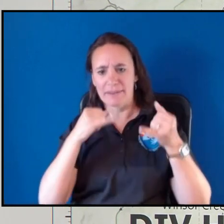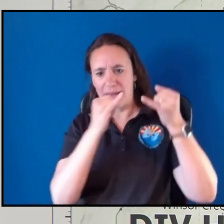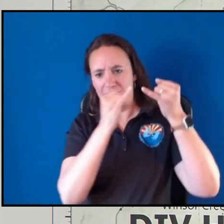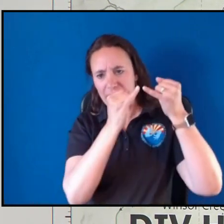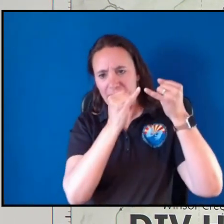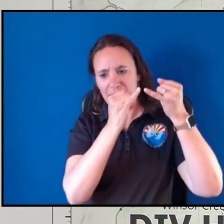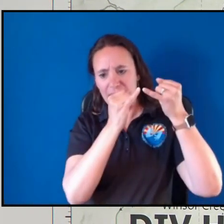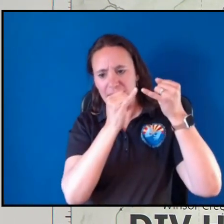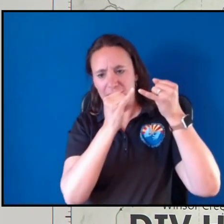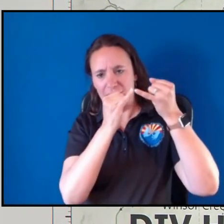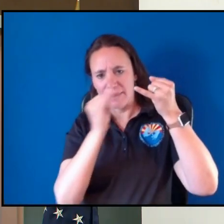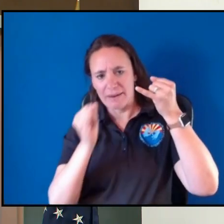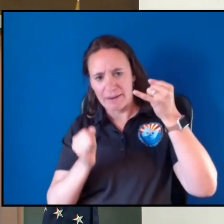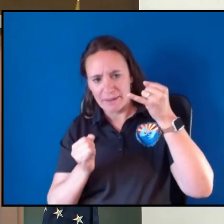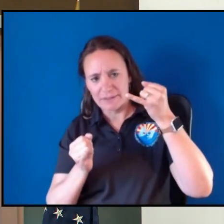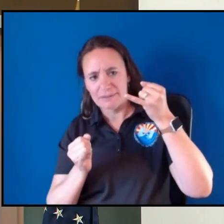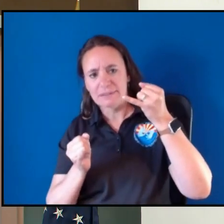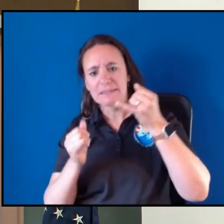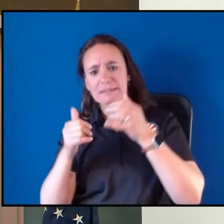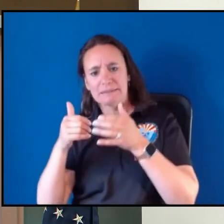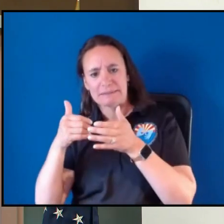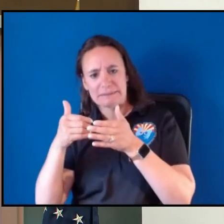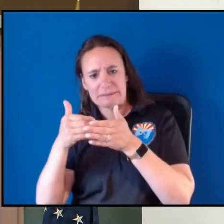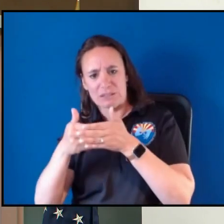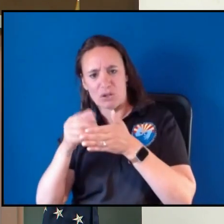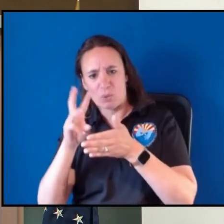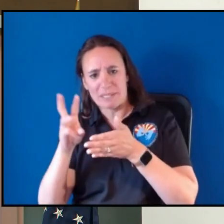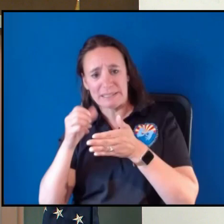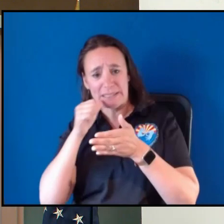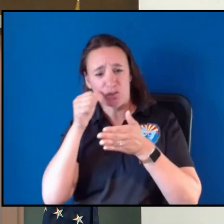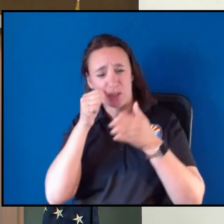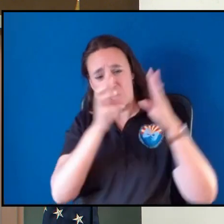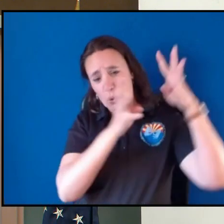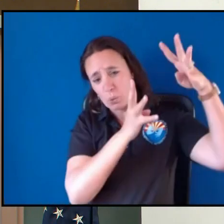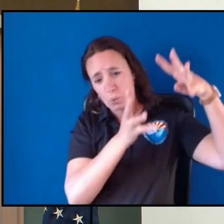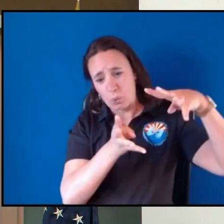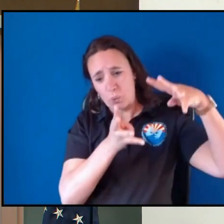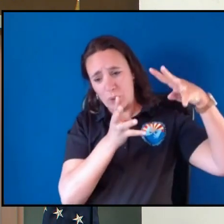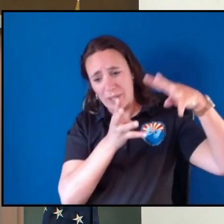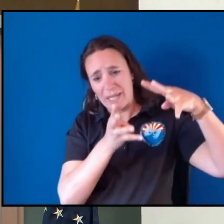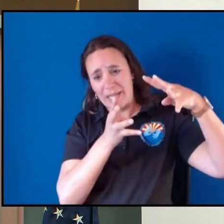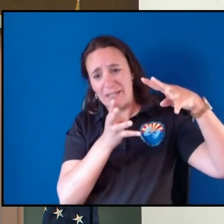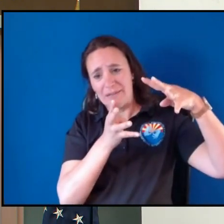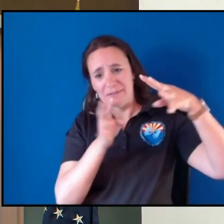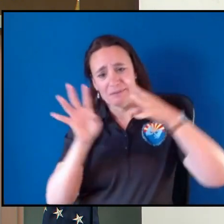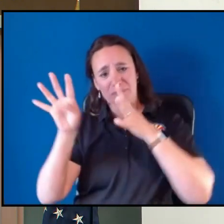Well, you know, yesterday, you had a lot of winds coming from northwest to southeast across that line. I know you got a few spots.